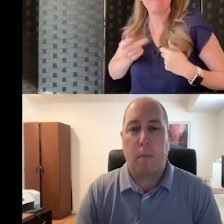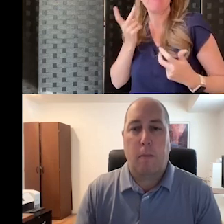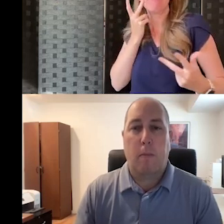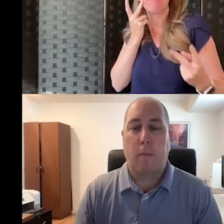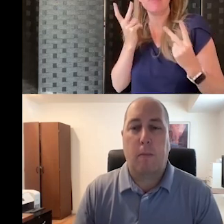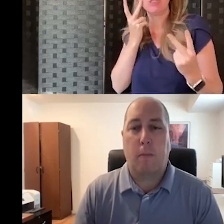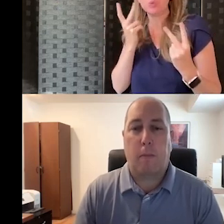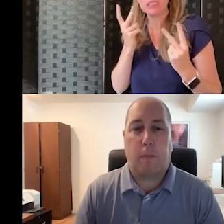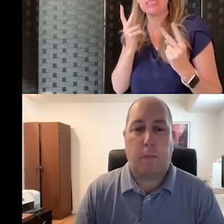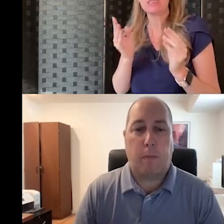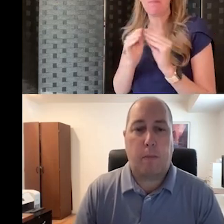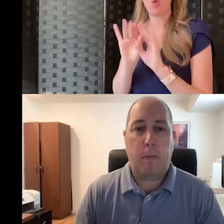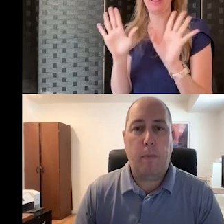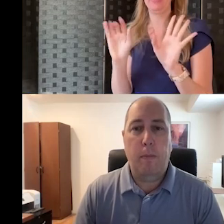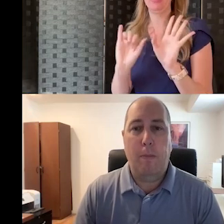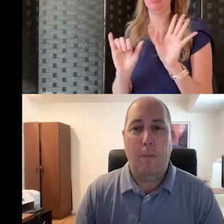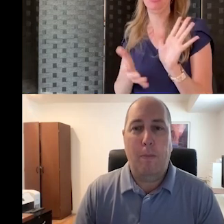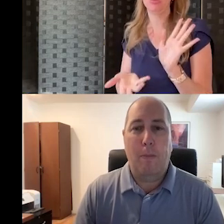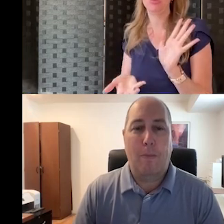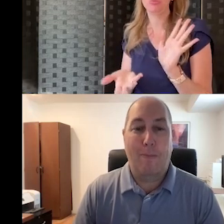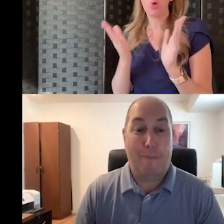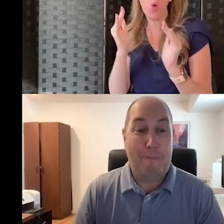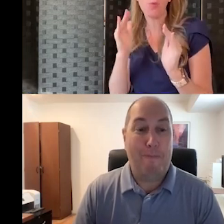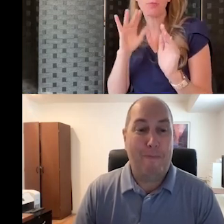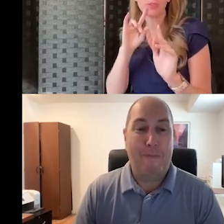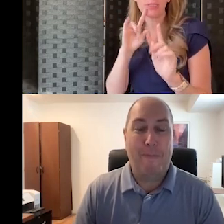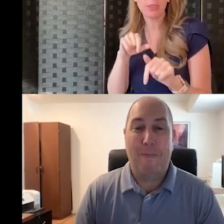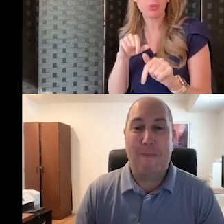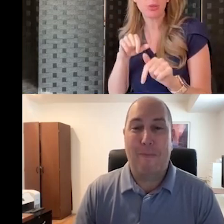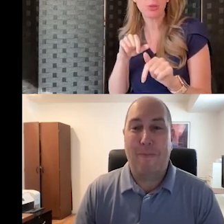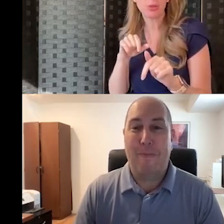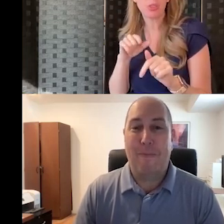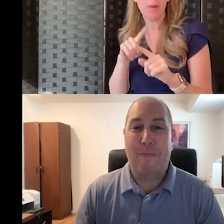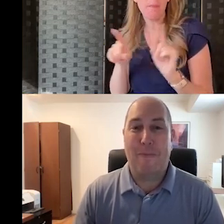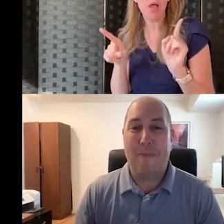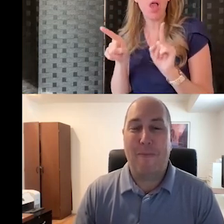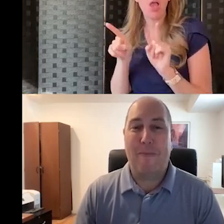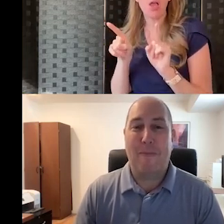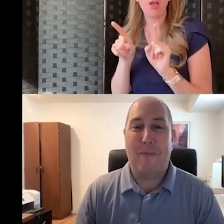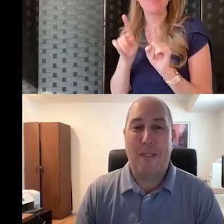usually pretty clear as well. I hope that answers the question but that was also vaguely technical.